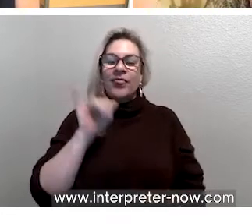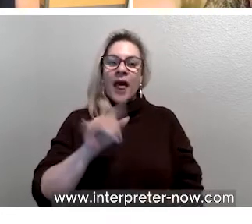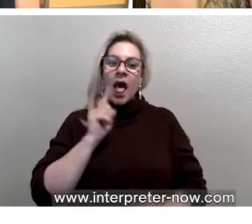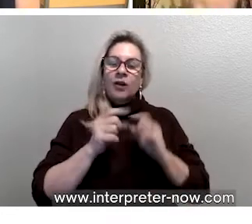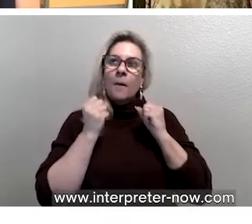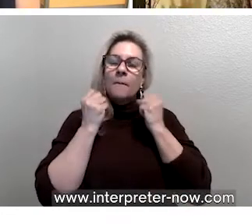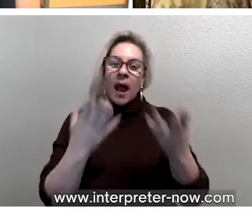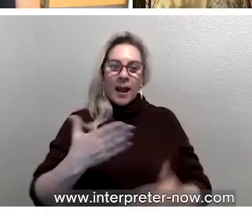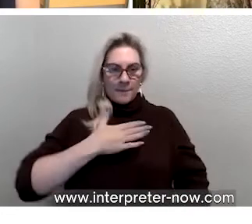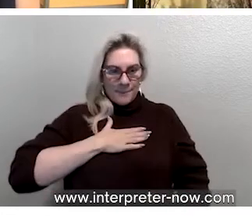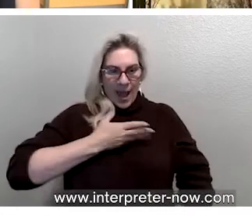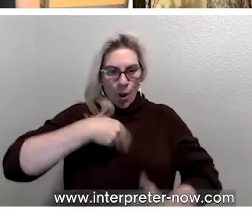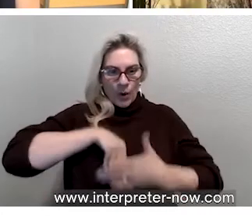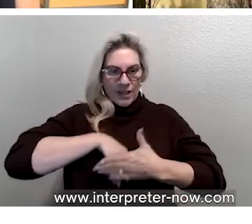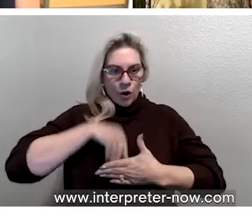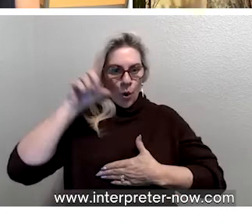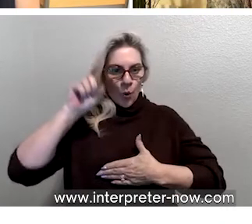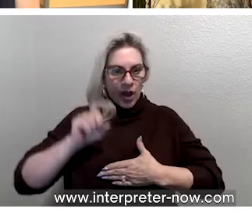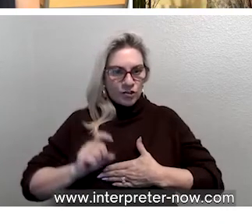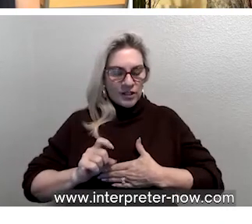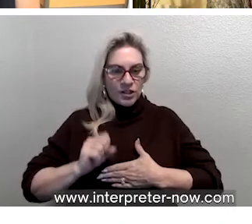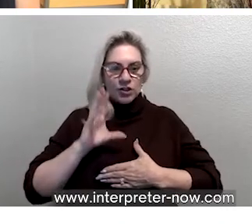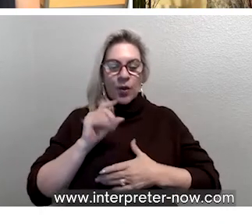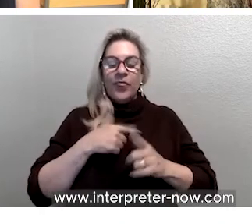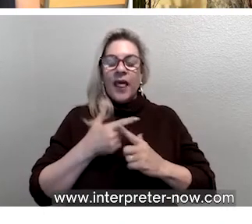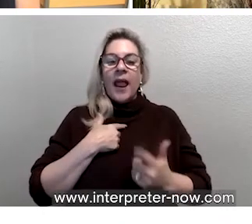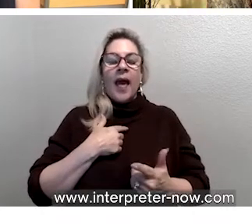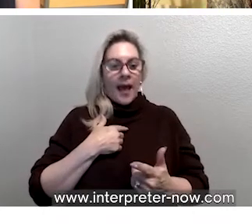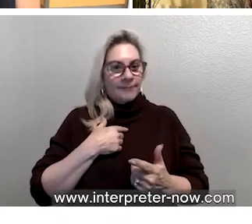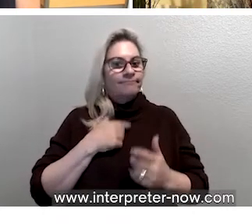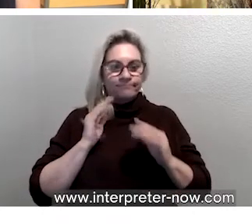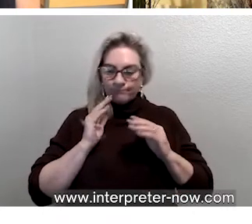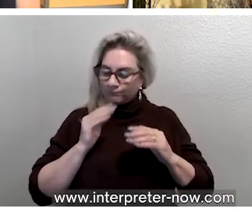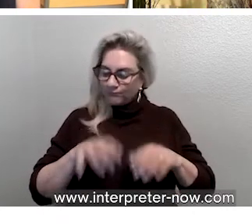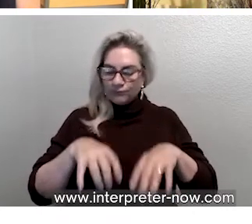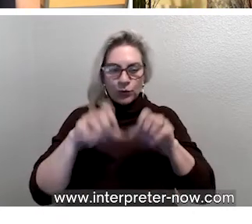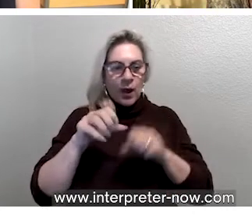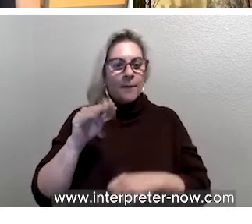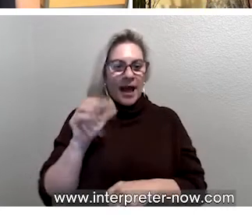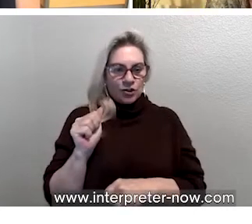And so, I went into a master's degree in intercultural communication from there.